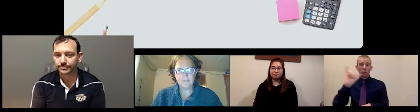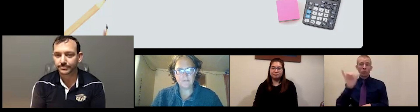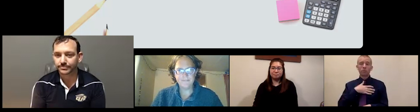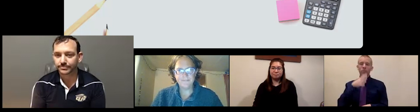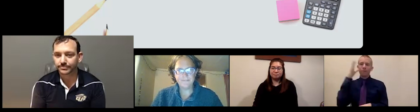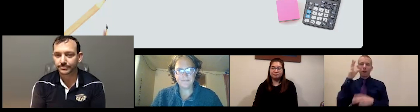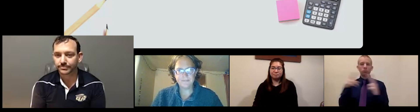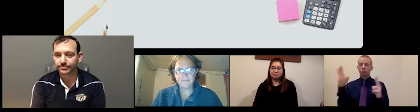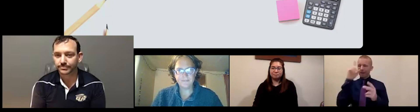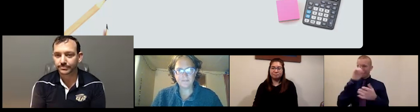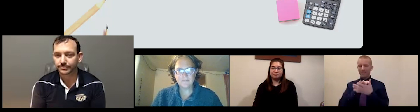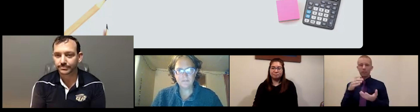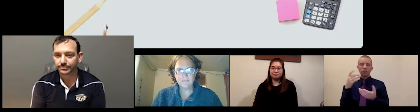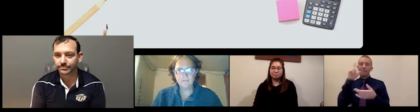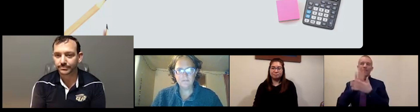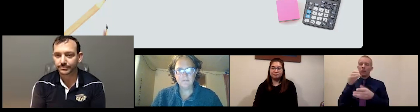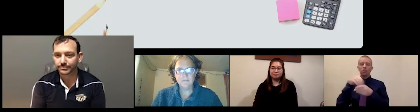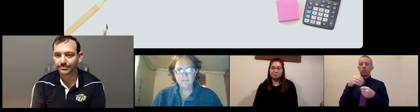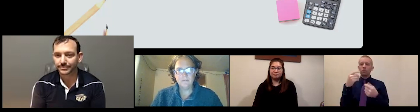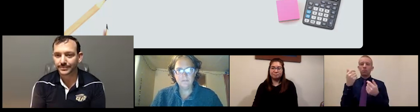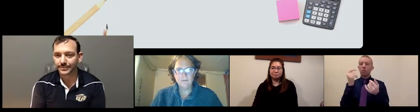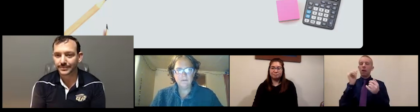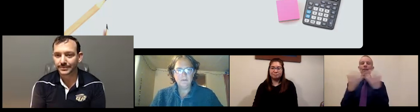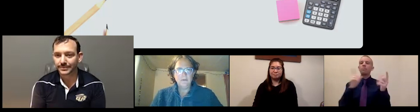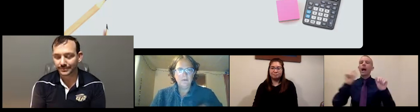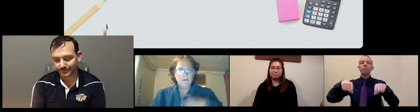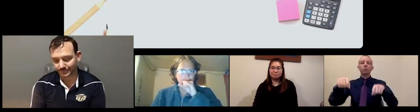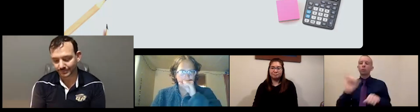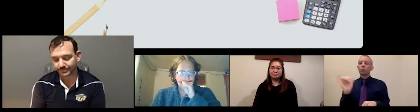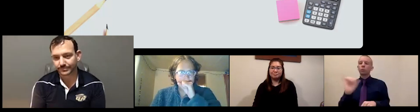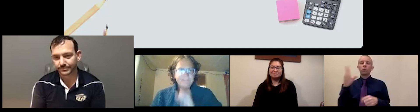My parents believe that anything is possible, too.